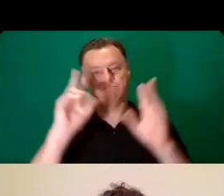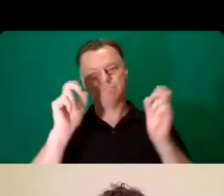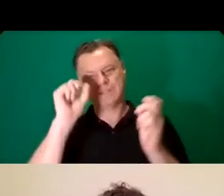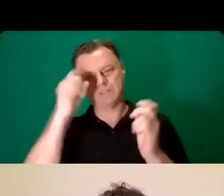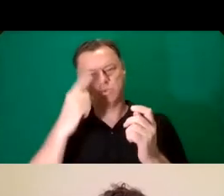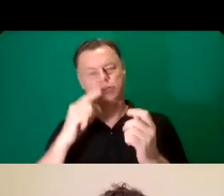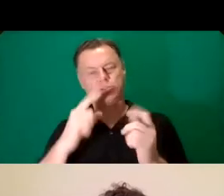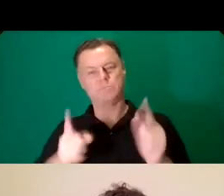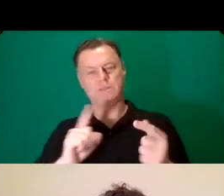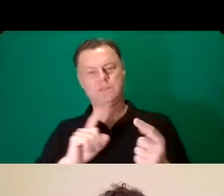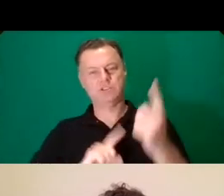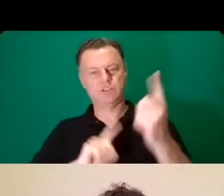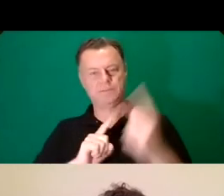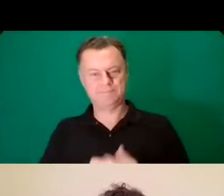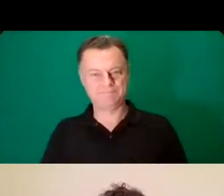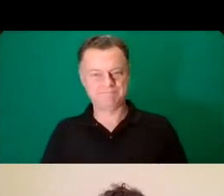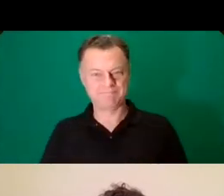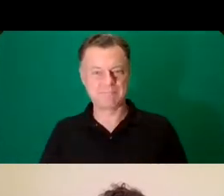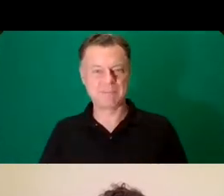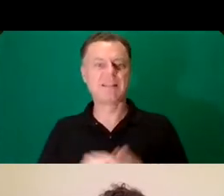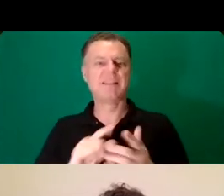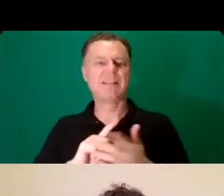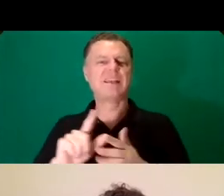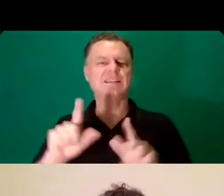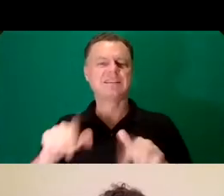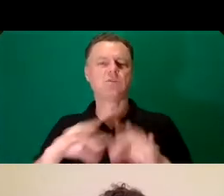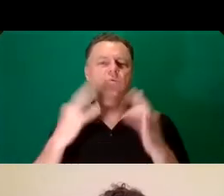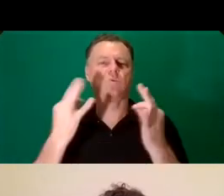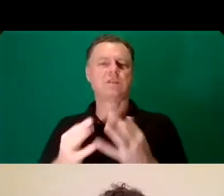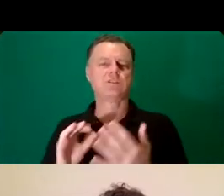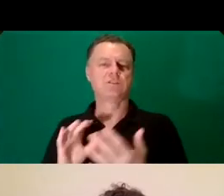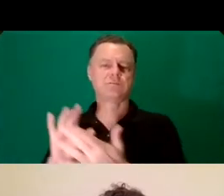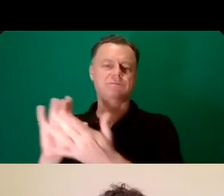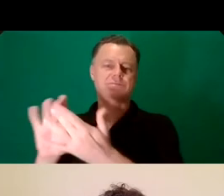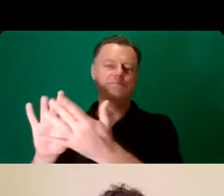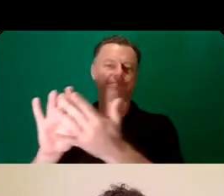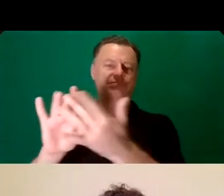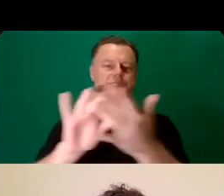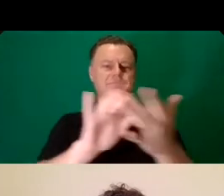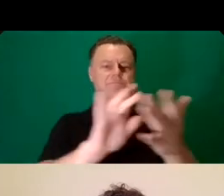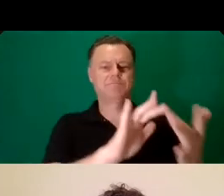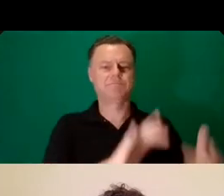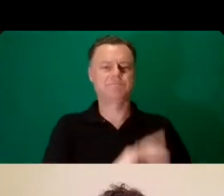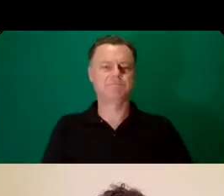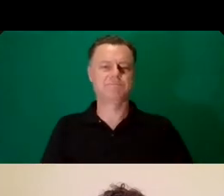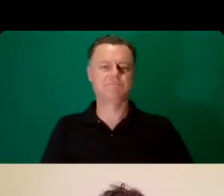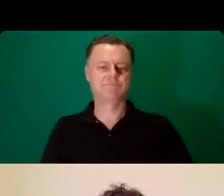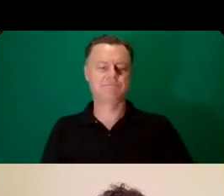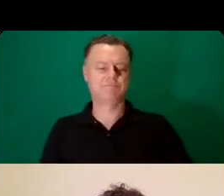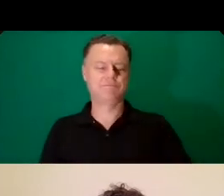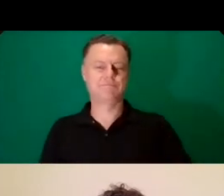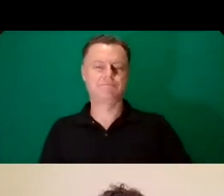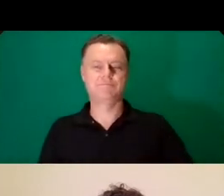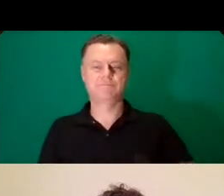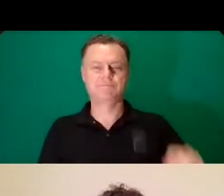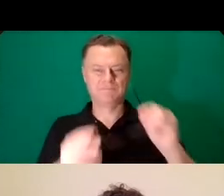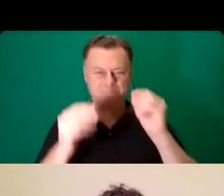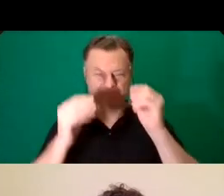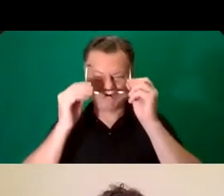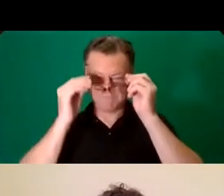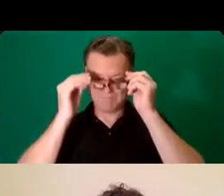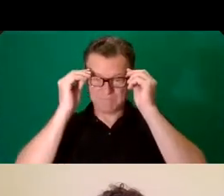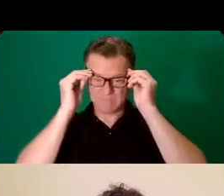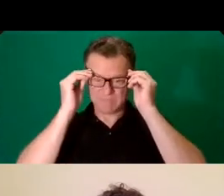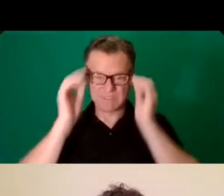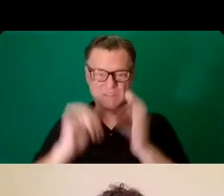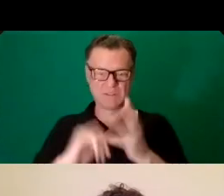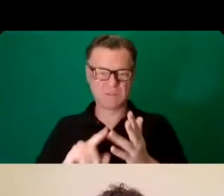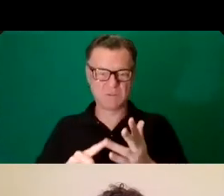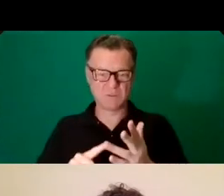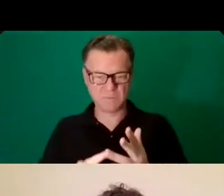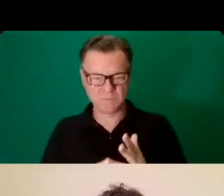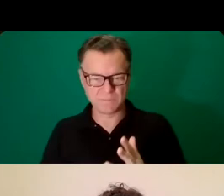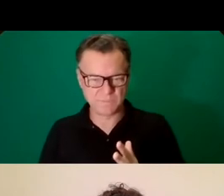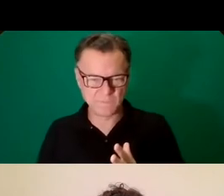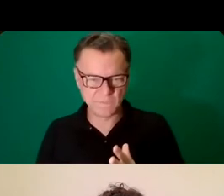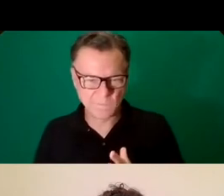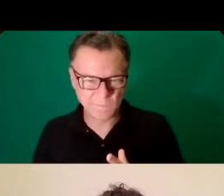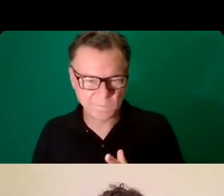And then I also started reaching out to different organizations.